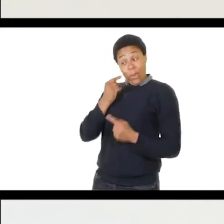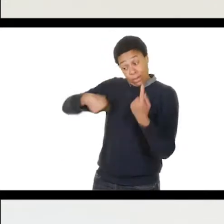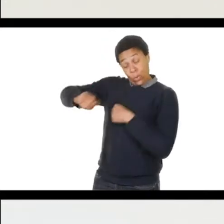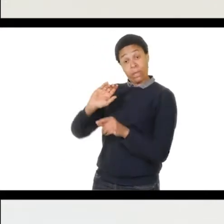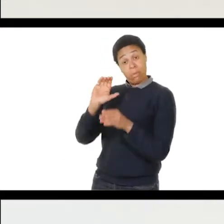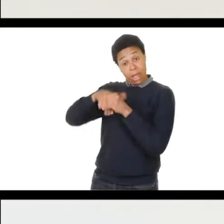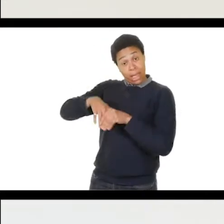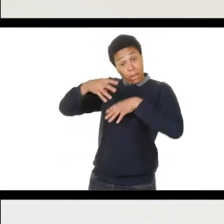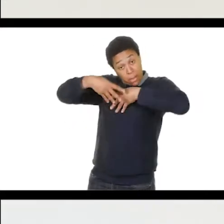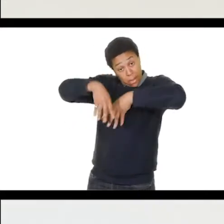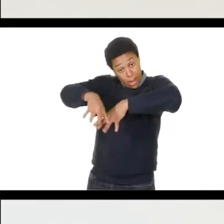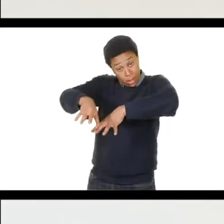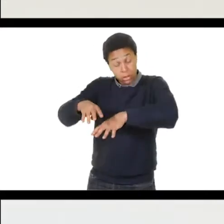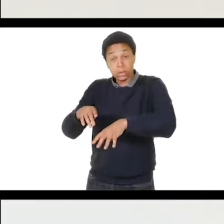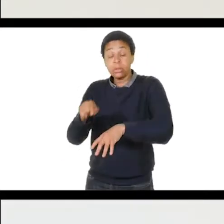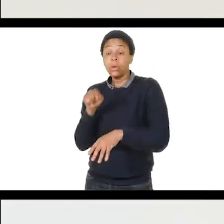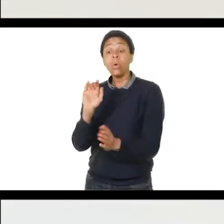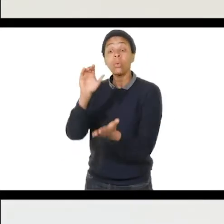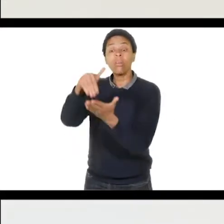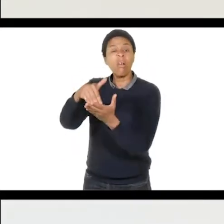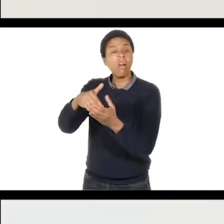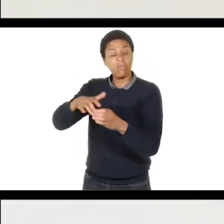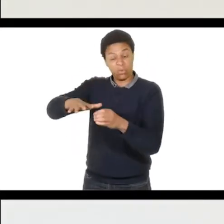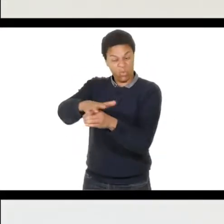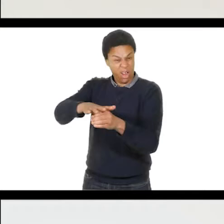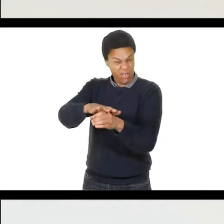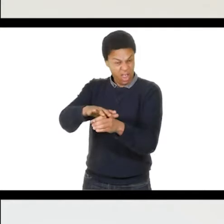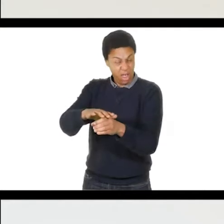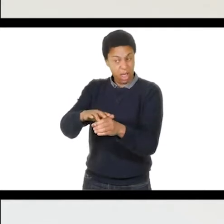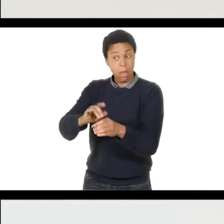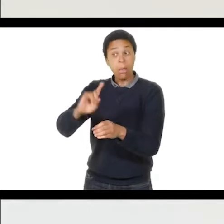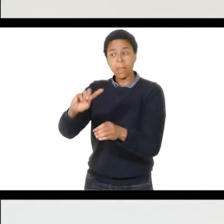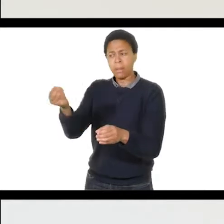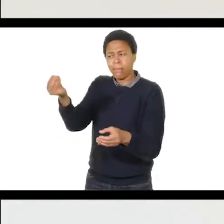And when we was on the gay pride march. Once we got to where we was all rallying from.